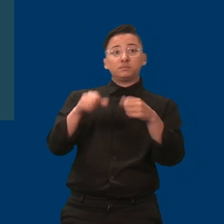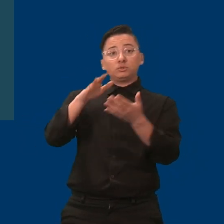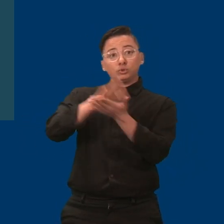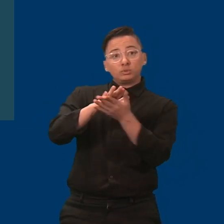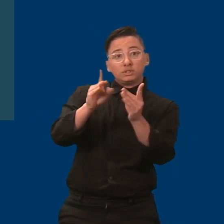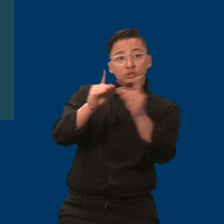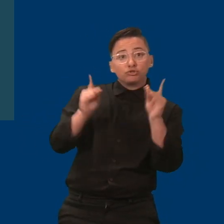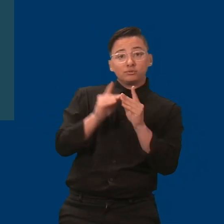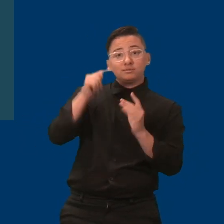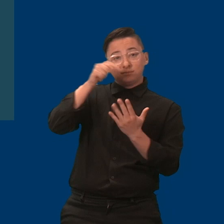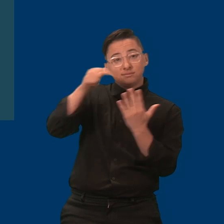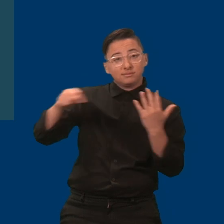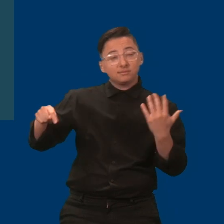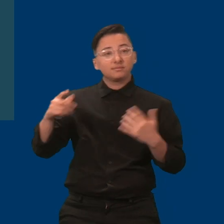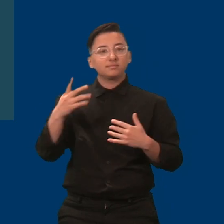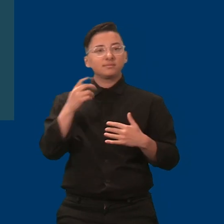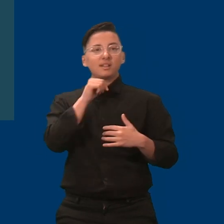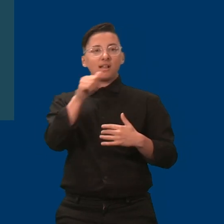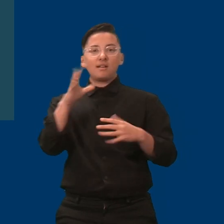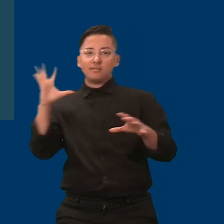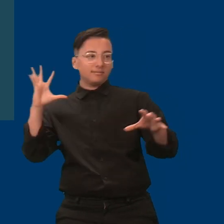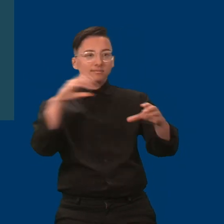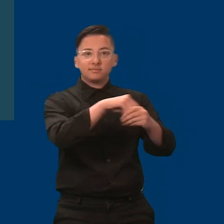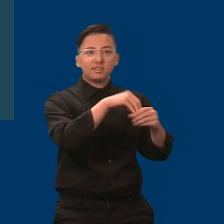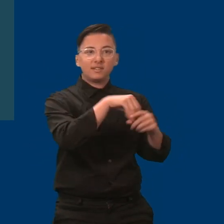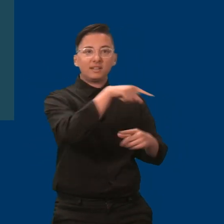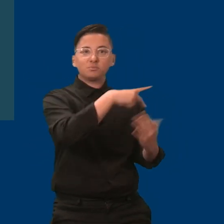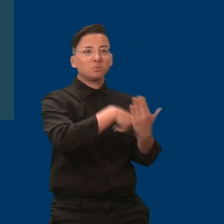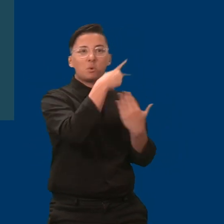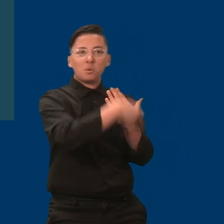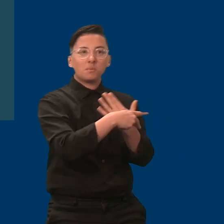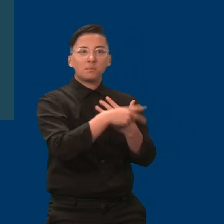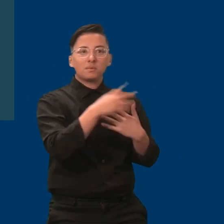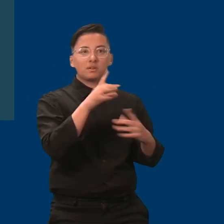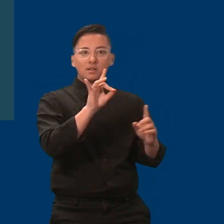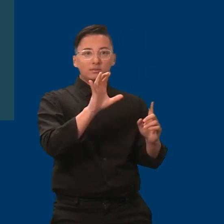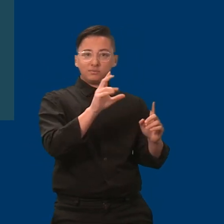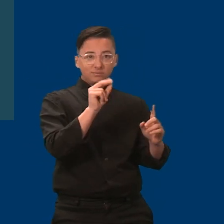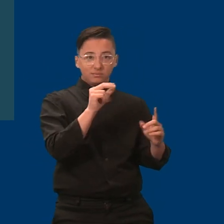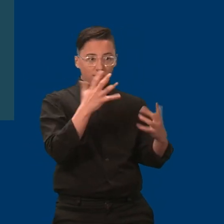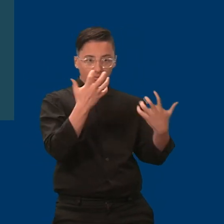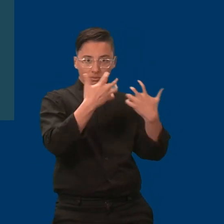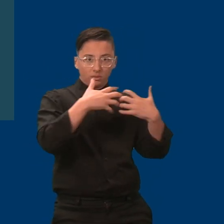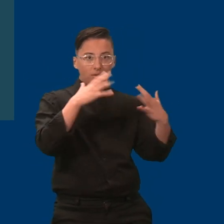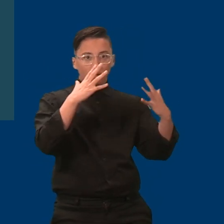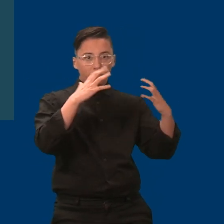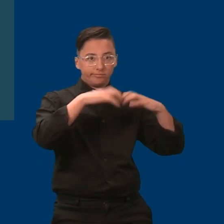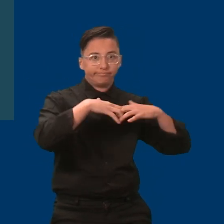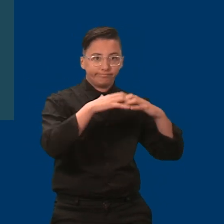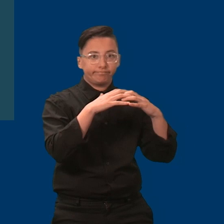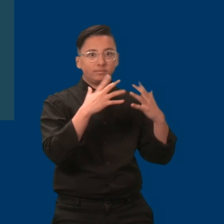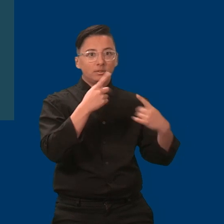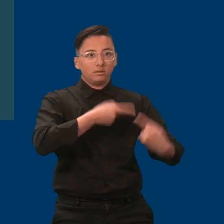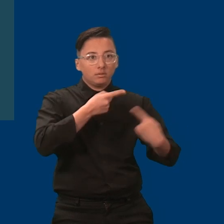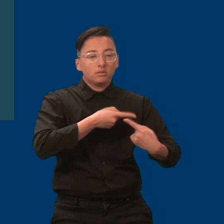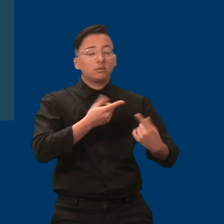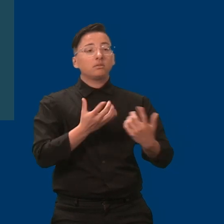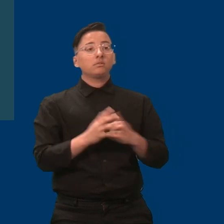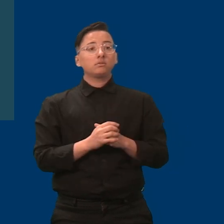do not participate in Connect 700. And few, if any, have developed equivalent initiatives to recruit and retain